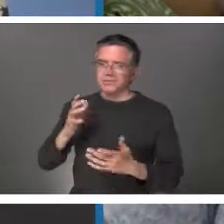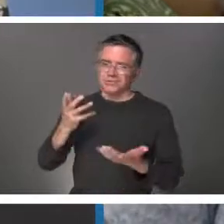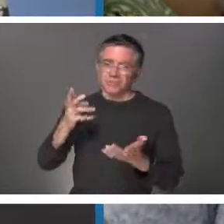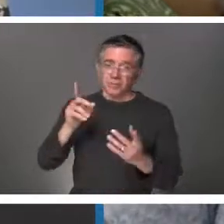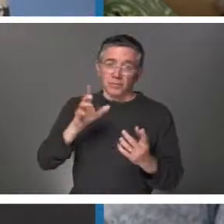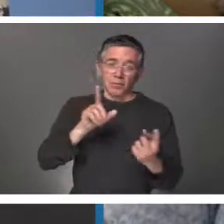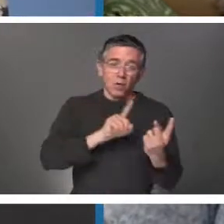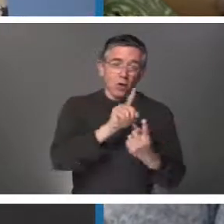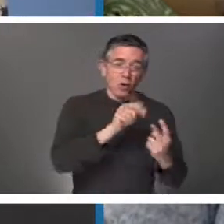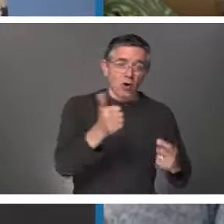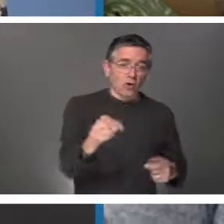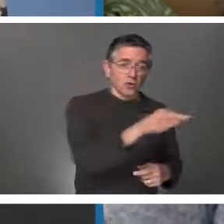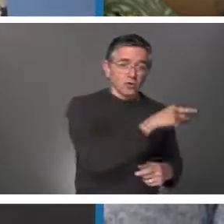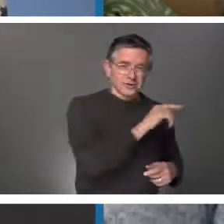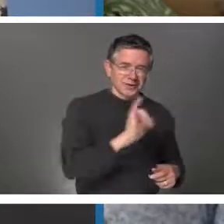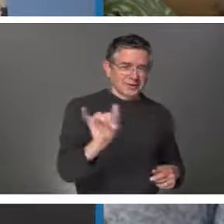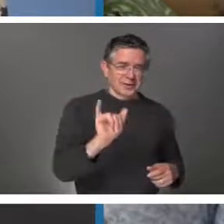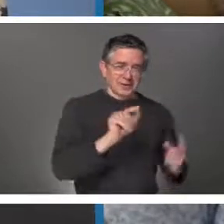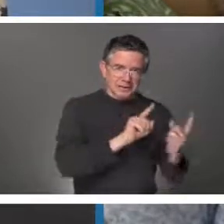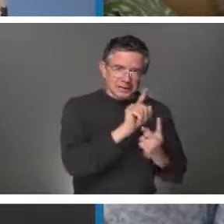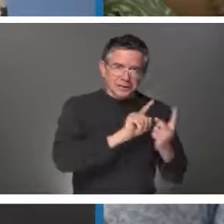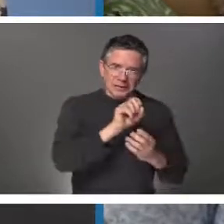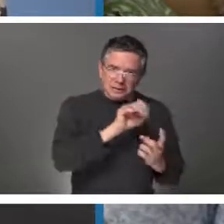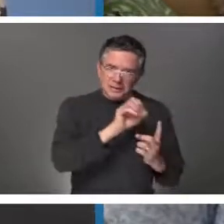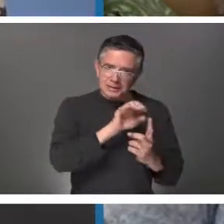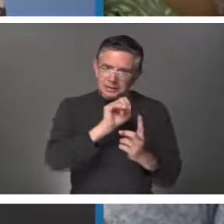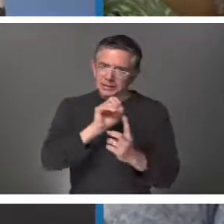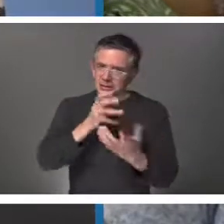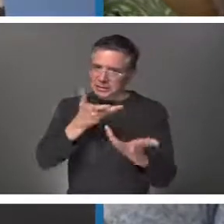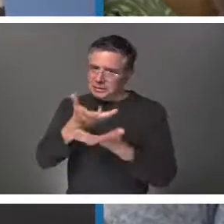just really appreciate your leadership, the county's leadership,